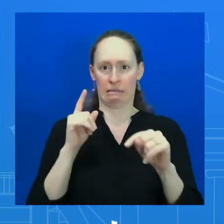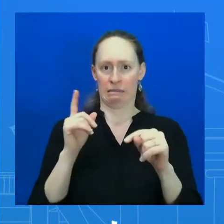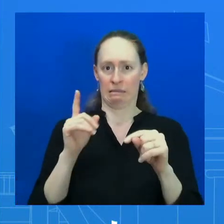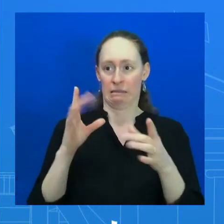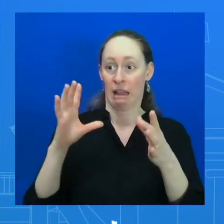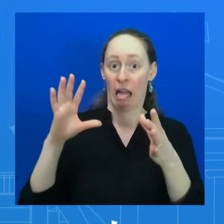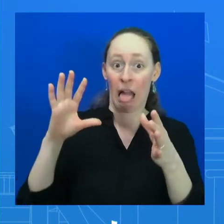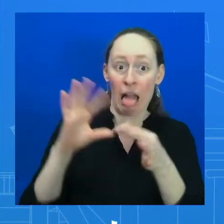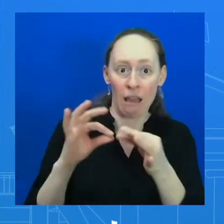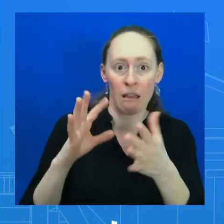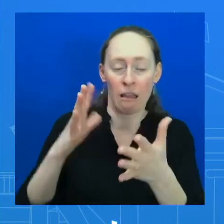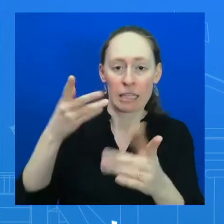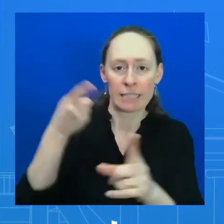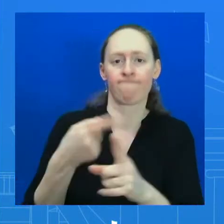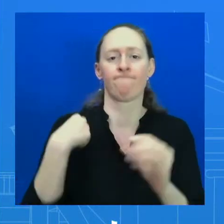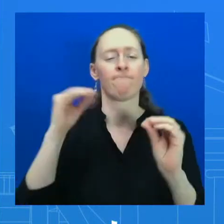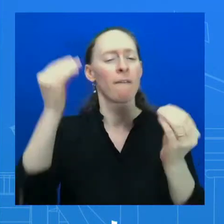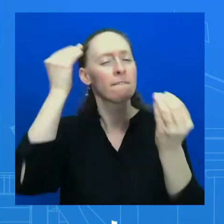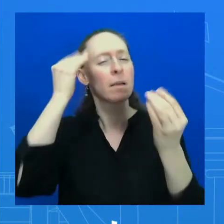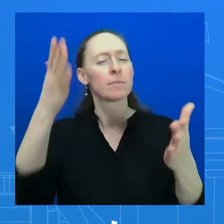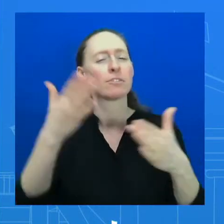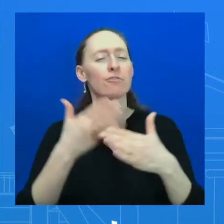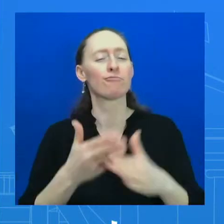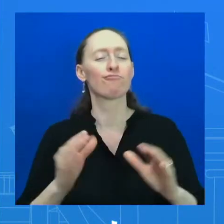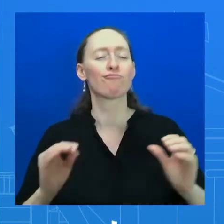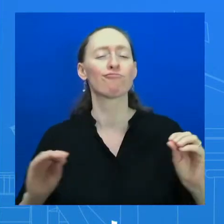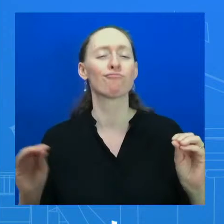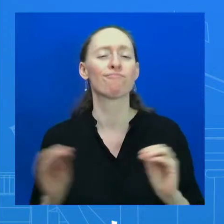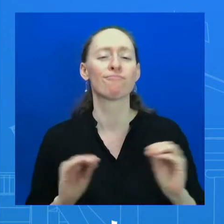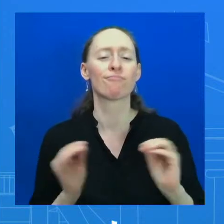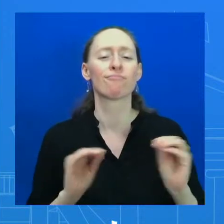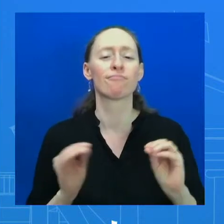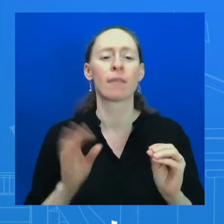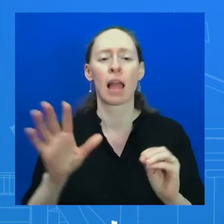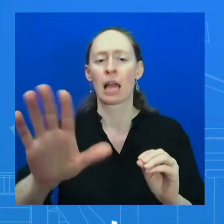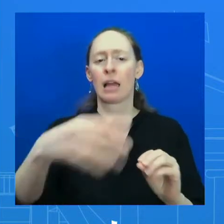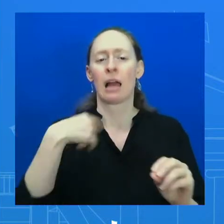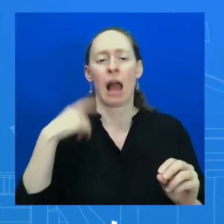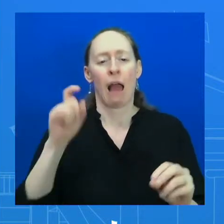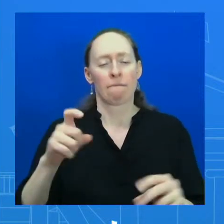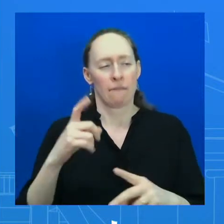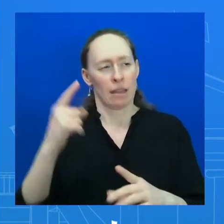We want to be really mindful that the -- this meeting and many meetings that we've held --